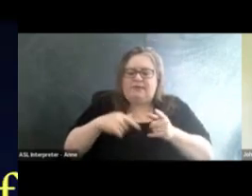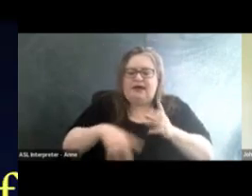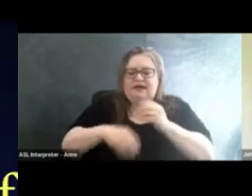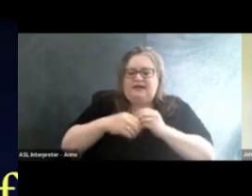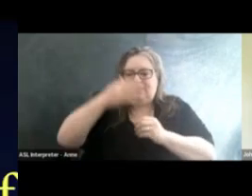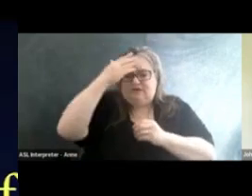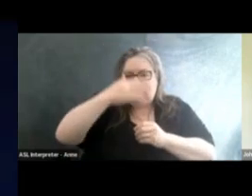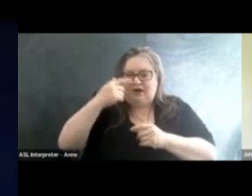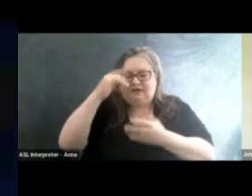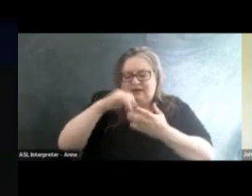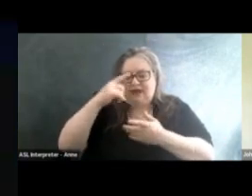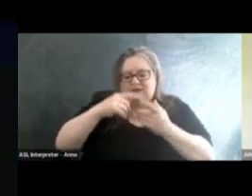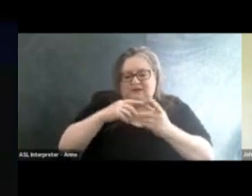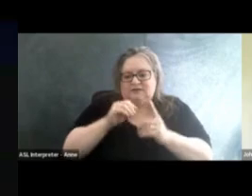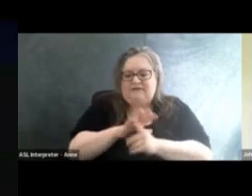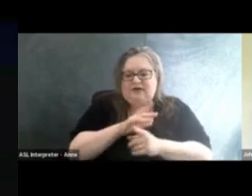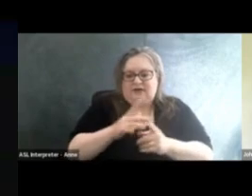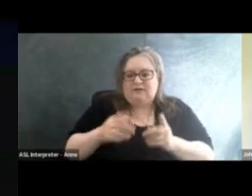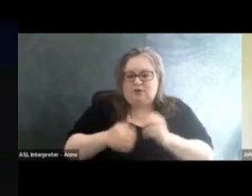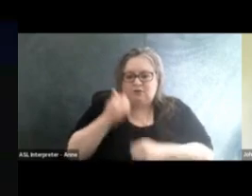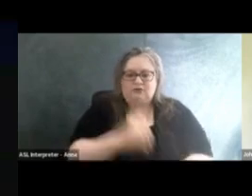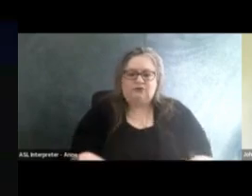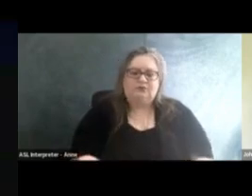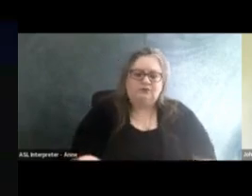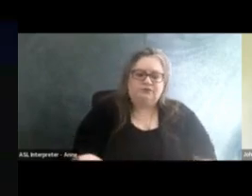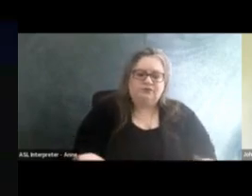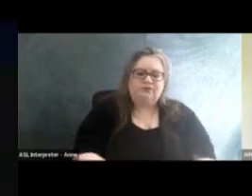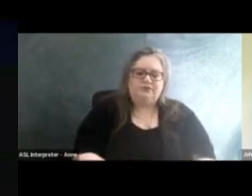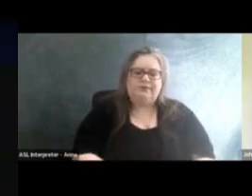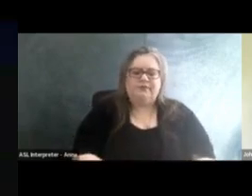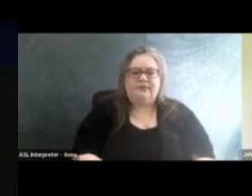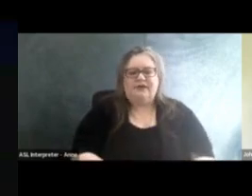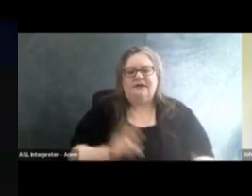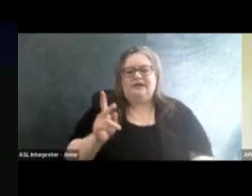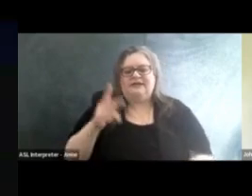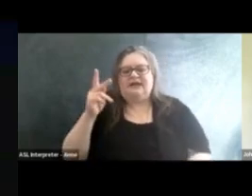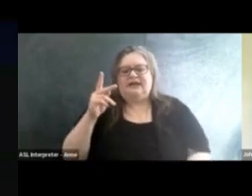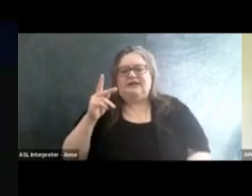affected. A second dynamic is that the way the tissue is kind